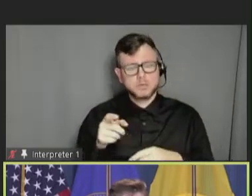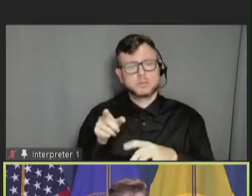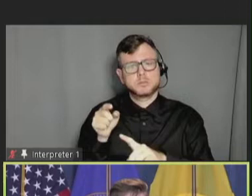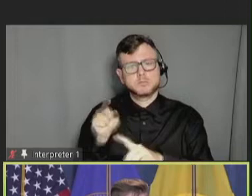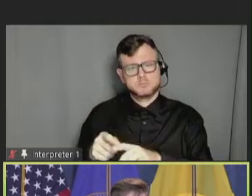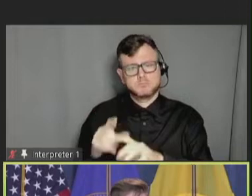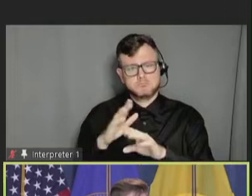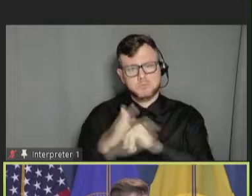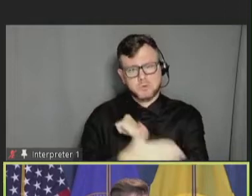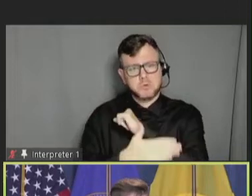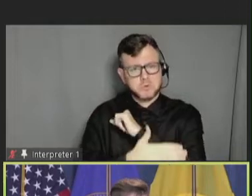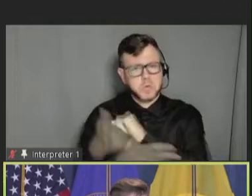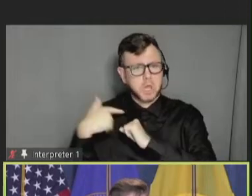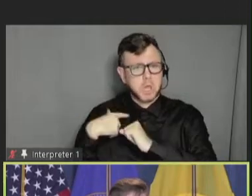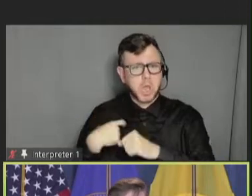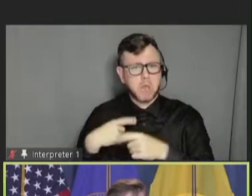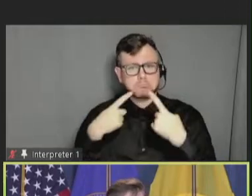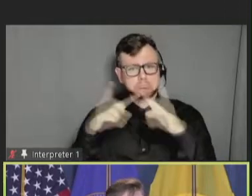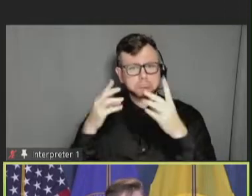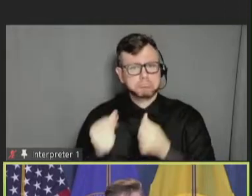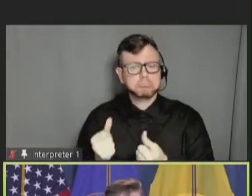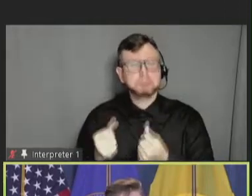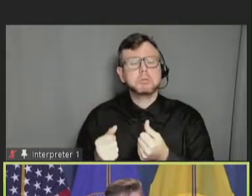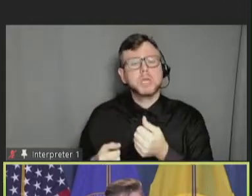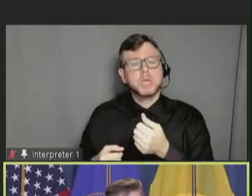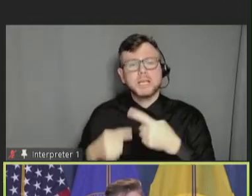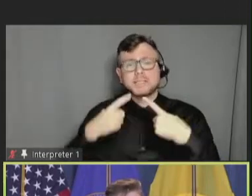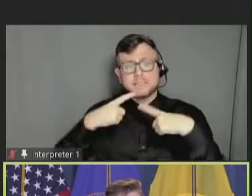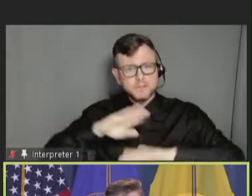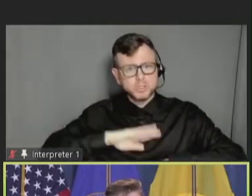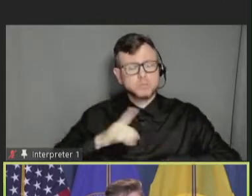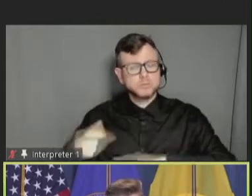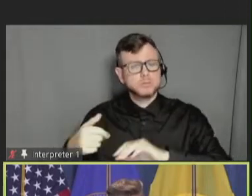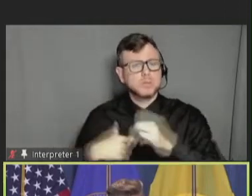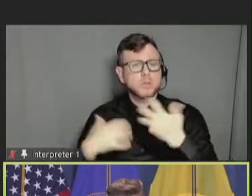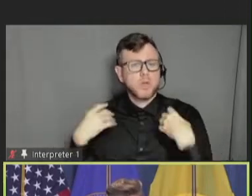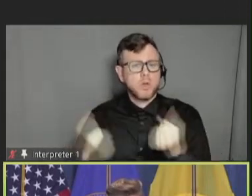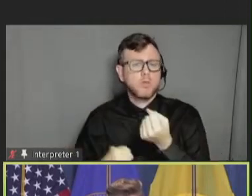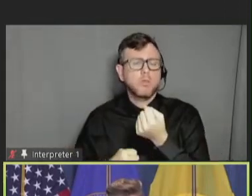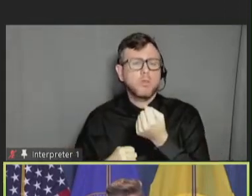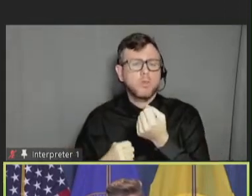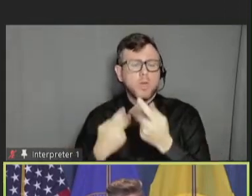healthcare infrastructure and healthcare workforce for immunizing the population.